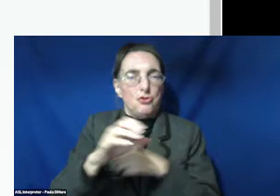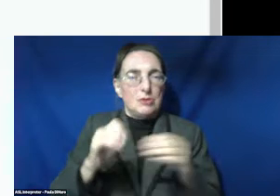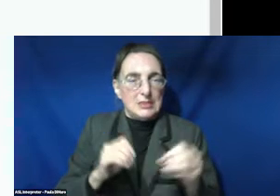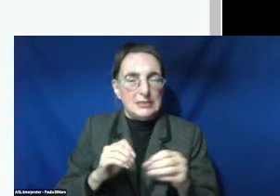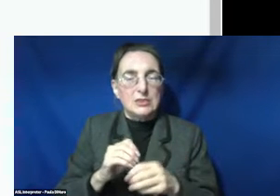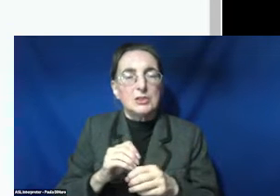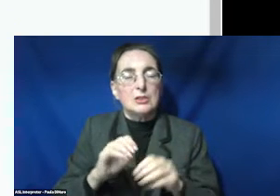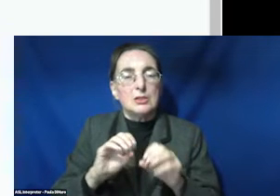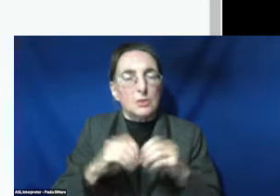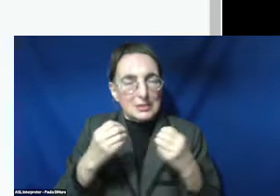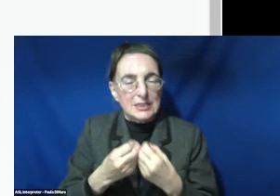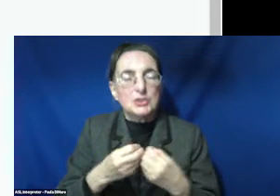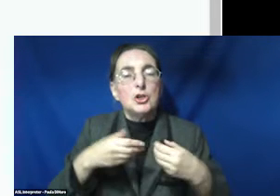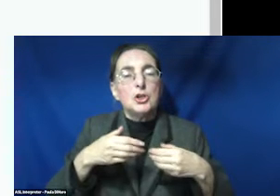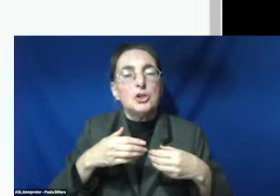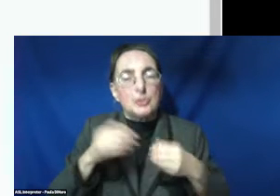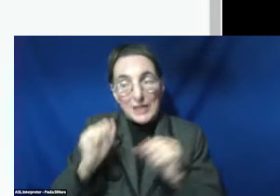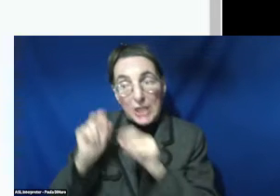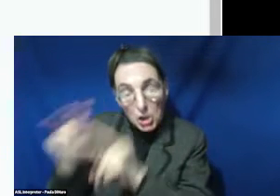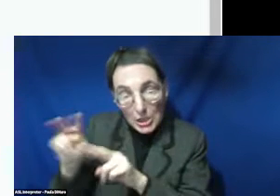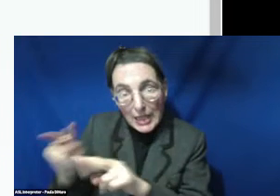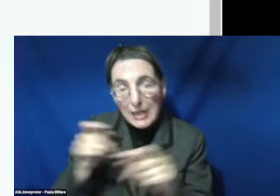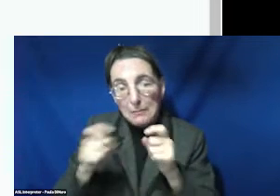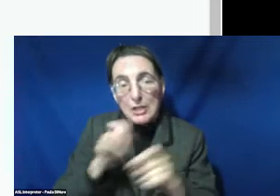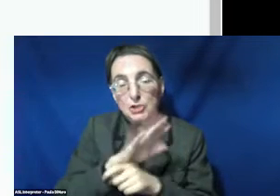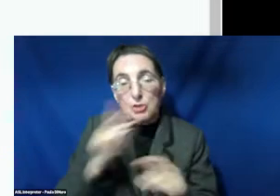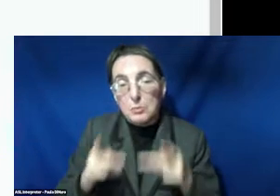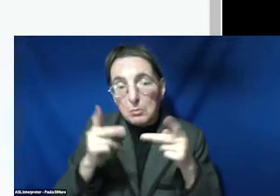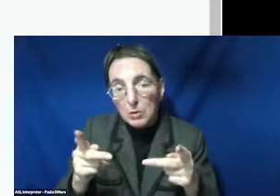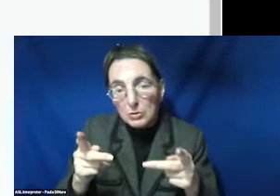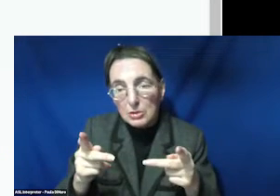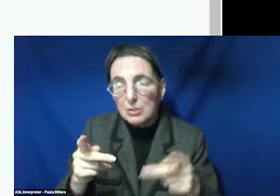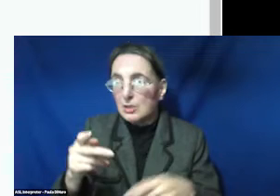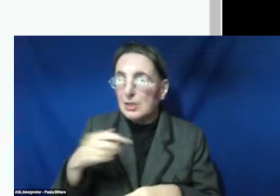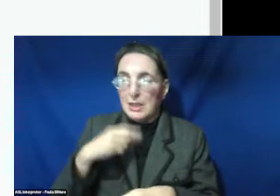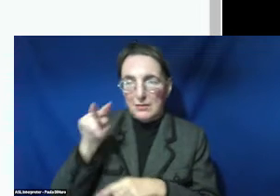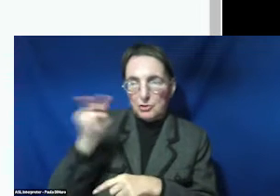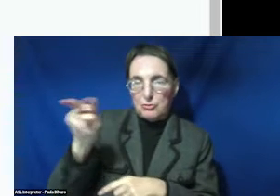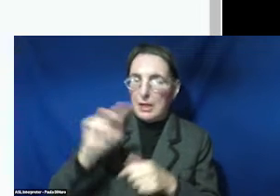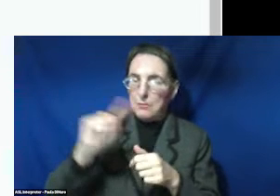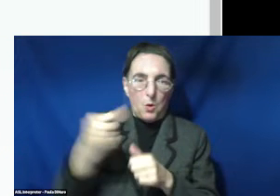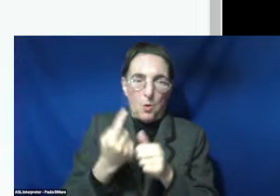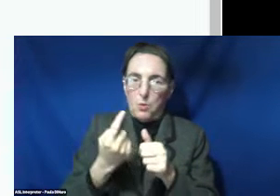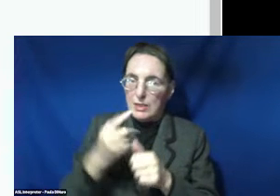So on this screen here, I am the only prime organization. If you were to add organizations, you can do this here.